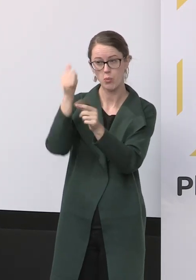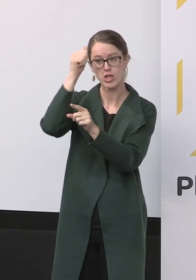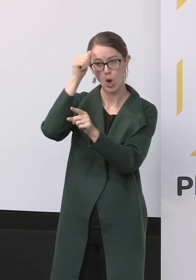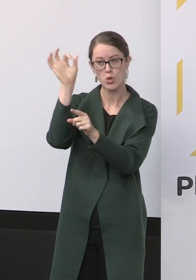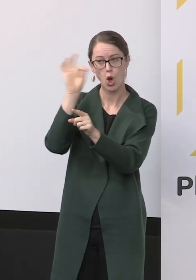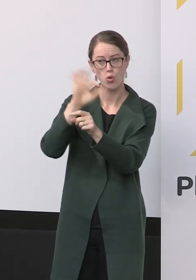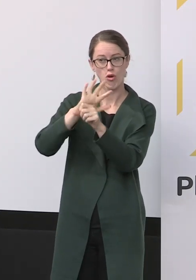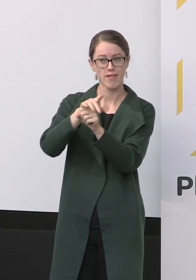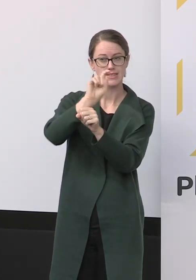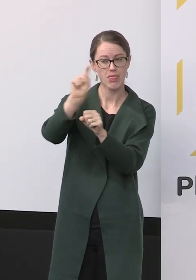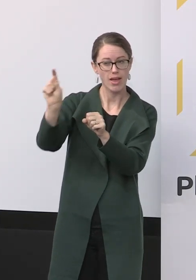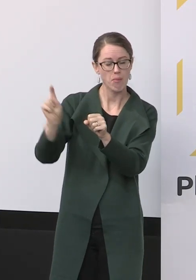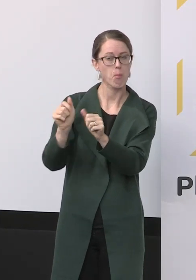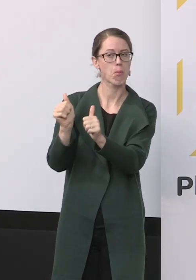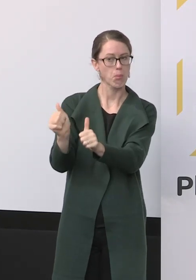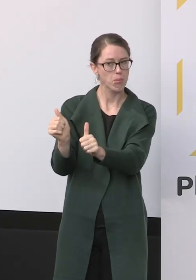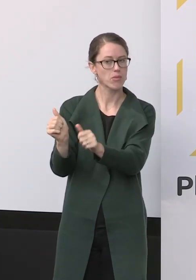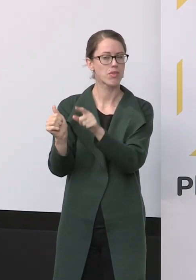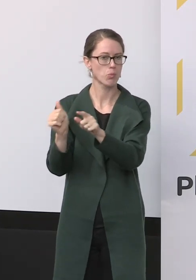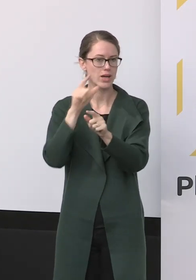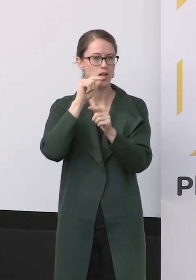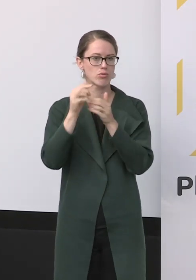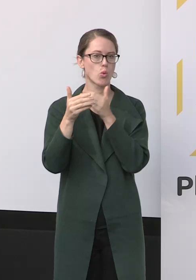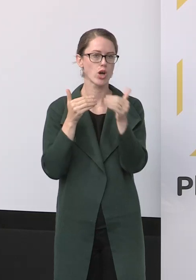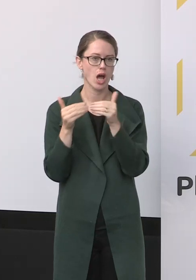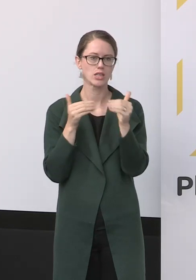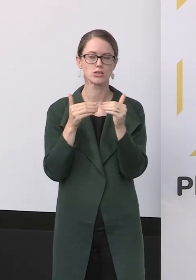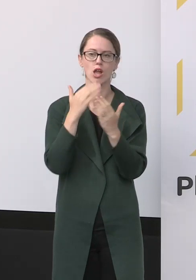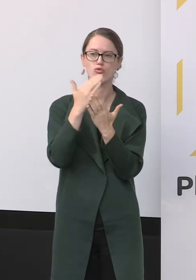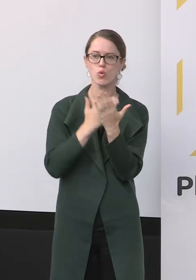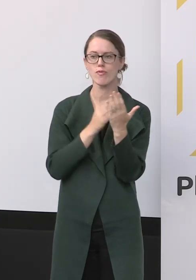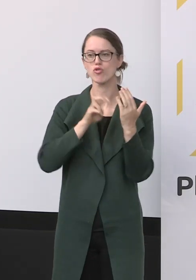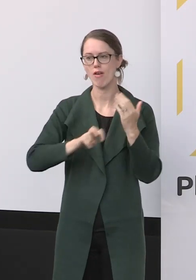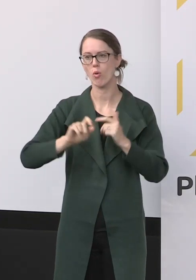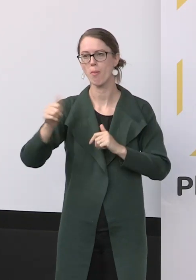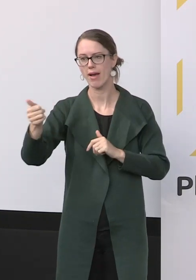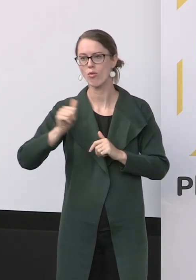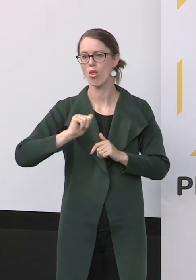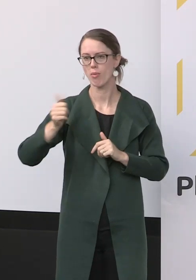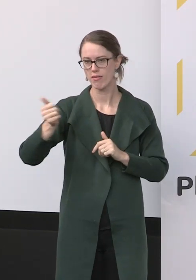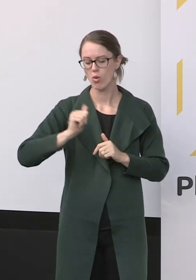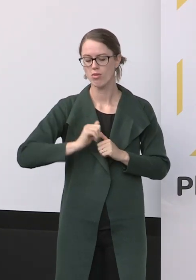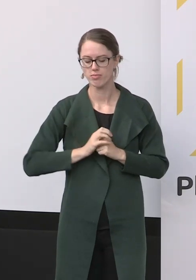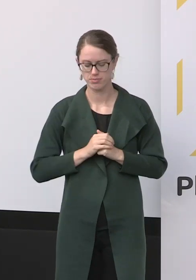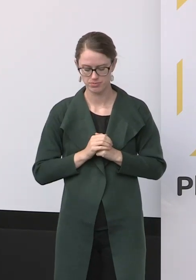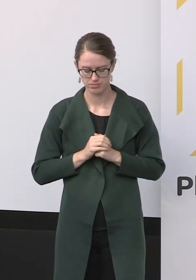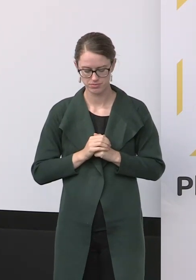we've got countries that have got good testing in place and we know that they haven't got any cases and that the